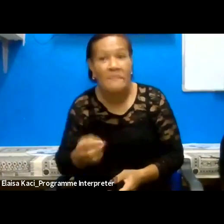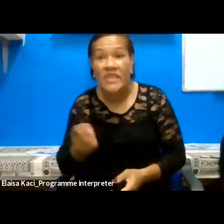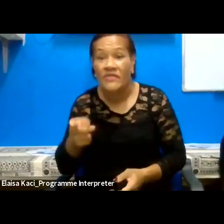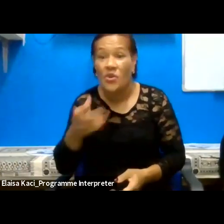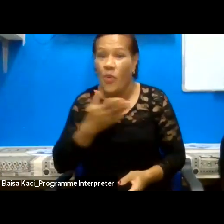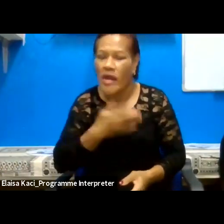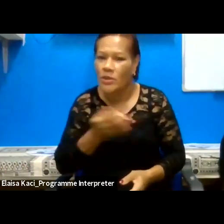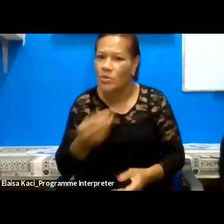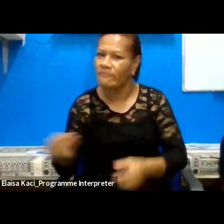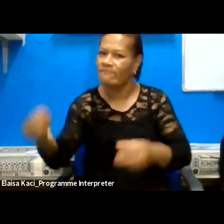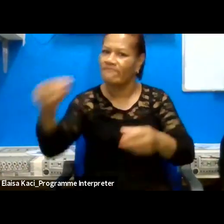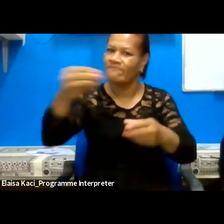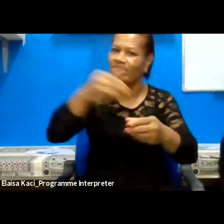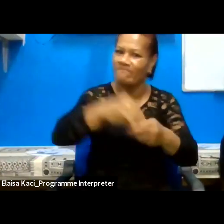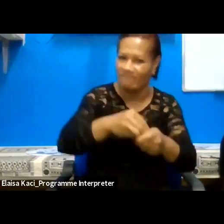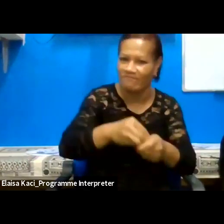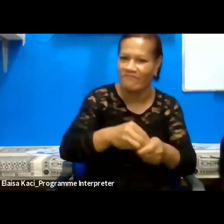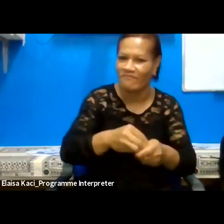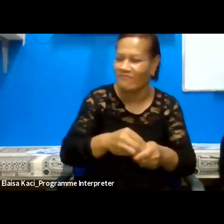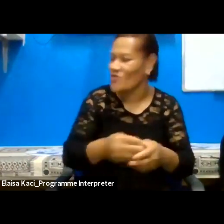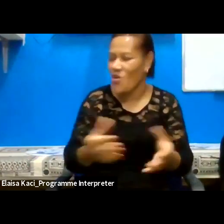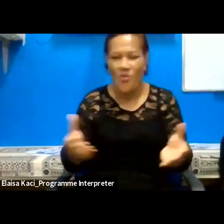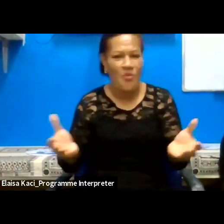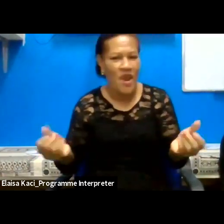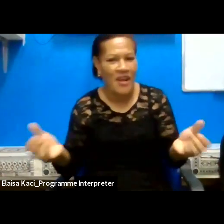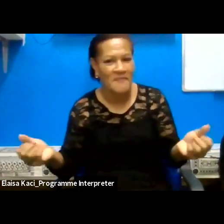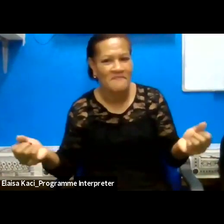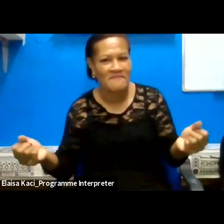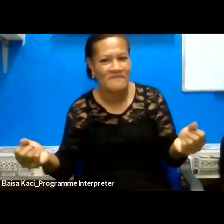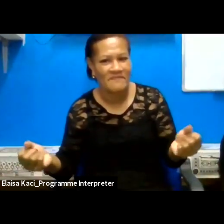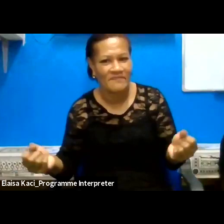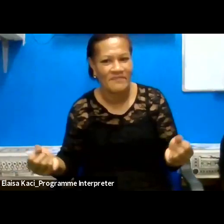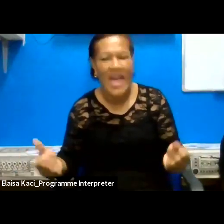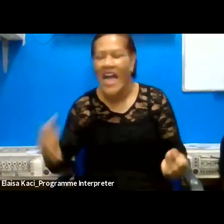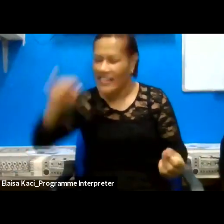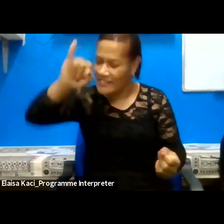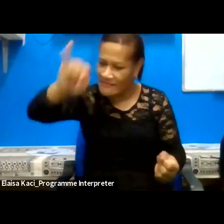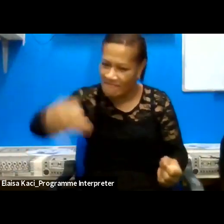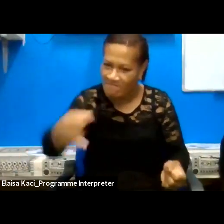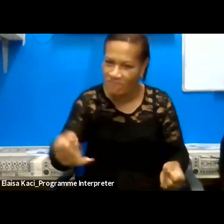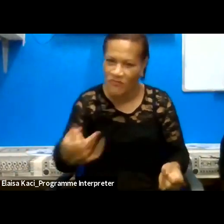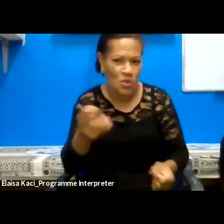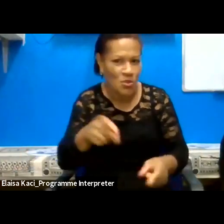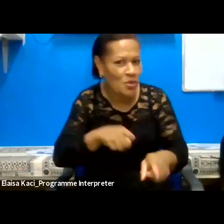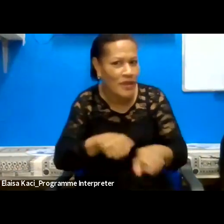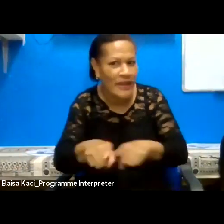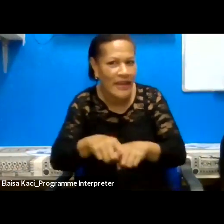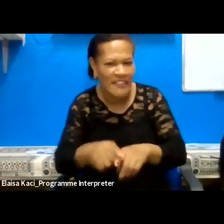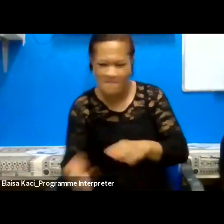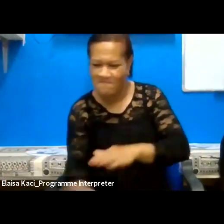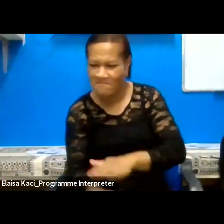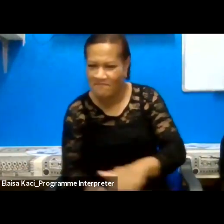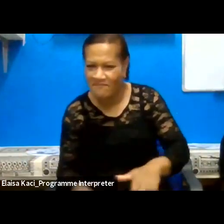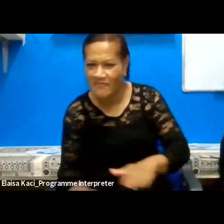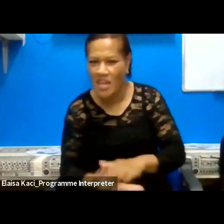awareness today. I have learned today that uh International sign language on this day. The sign language is indeed our